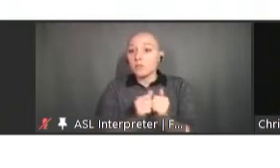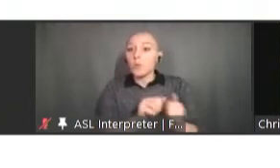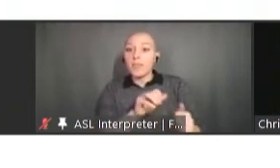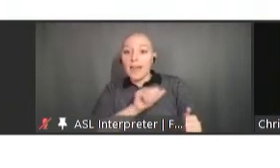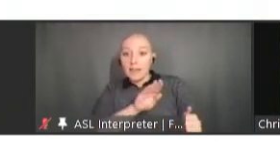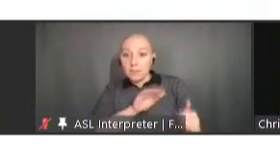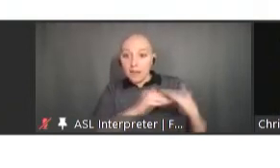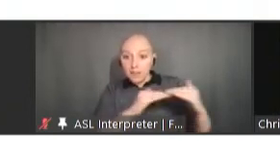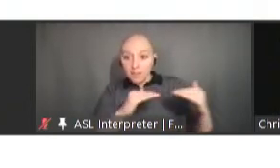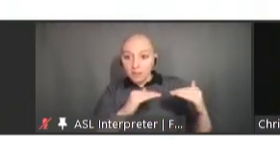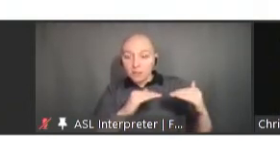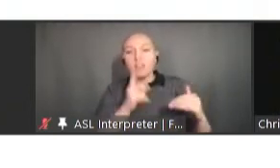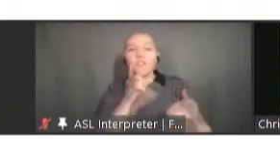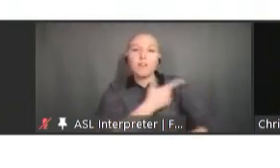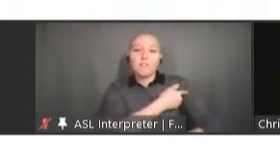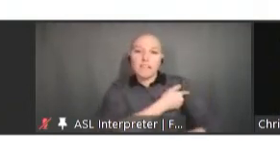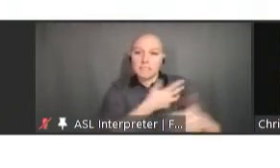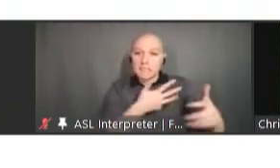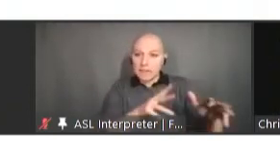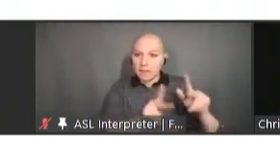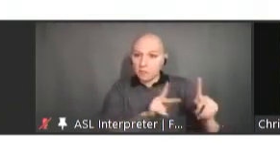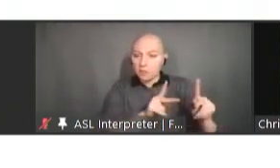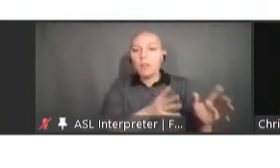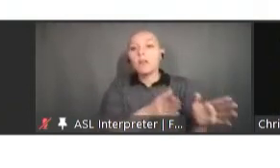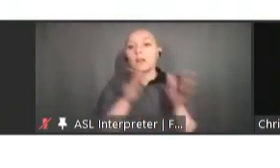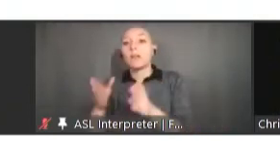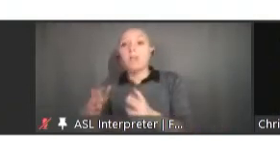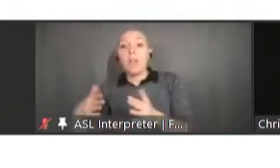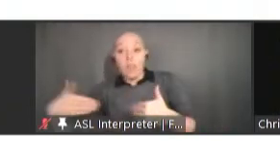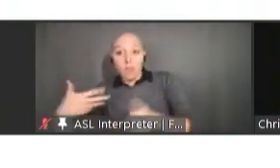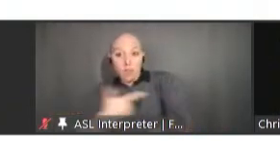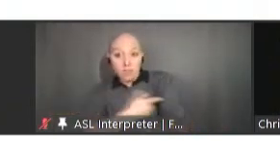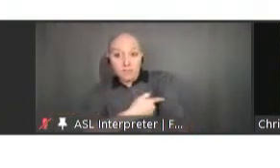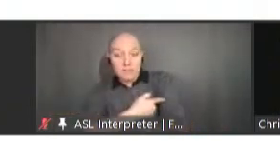individuals and unvaccinated individuals and then monitoring their infection status.